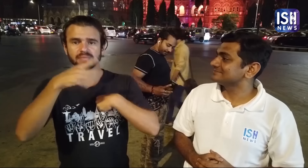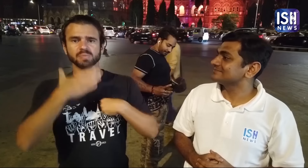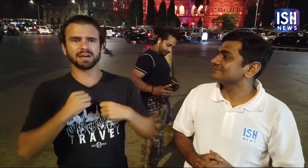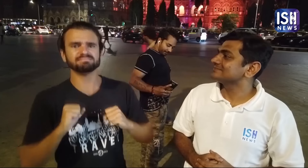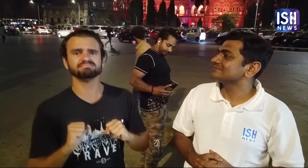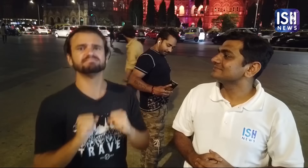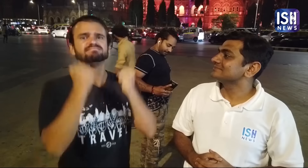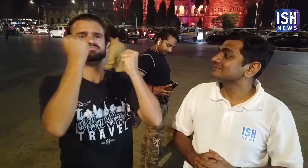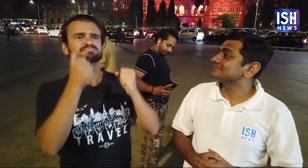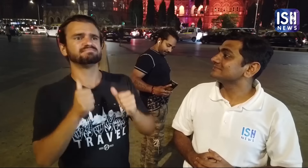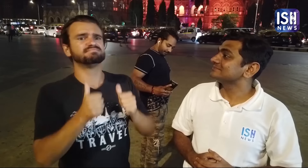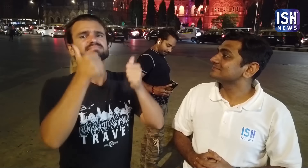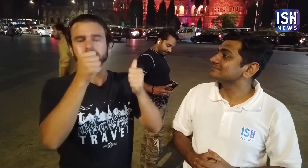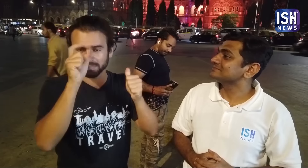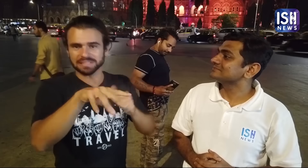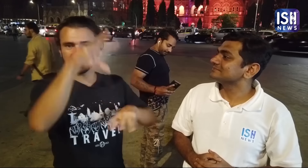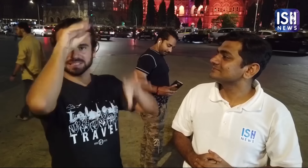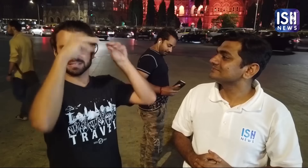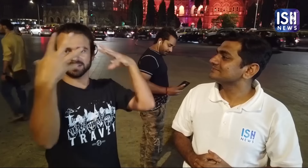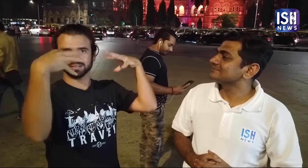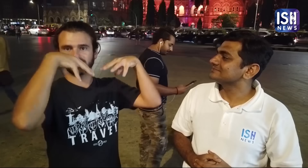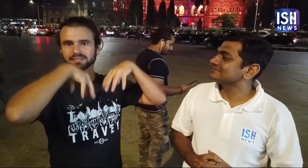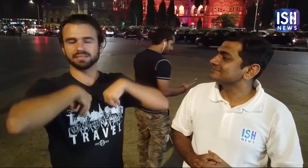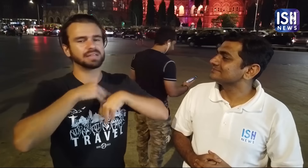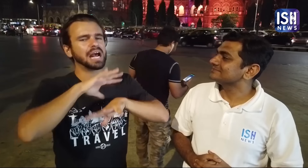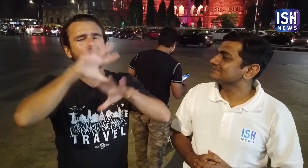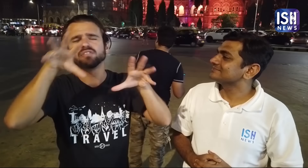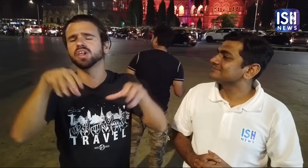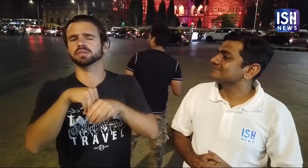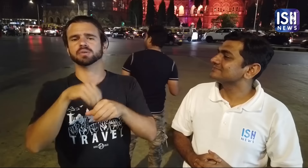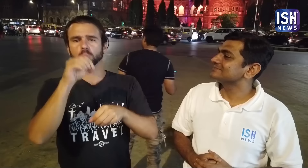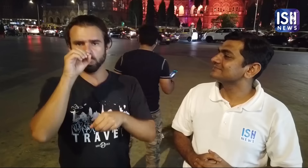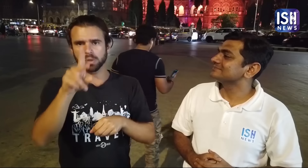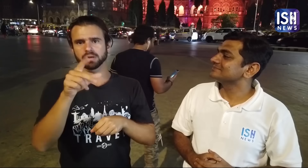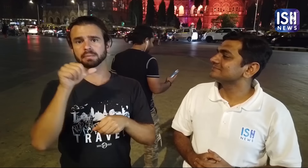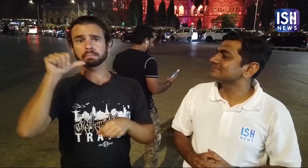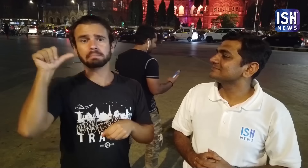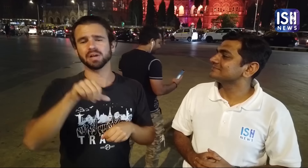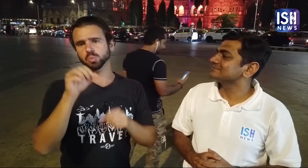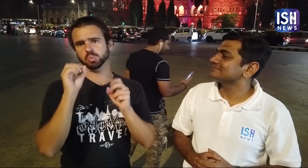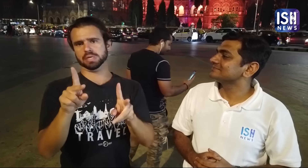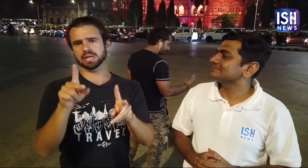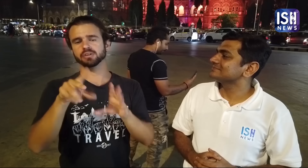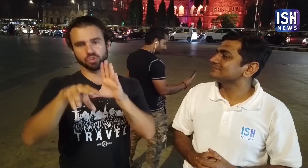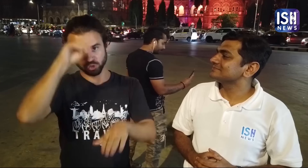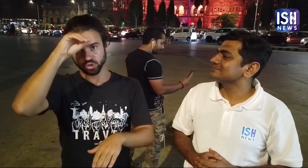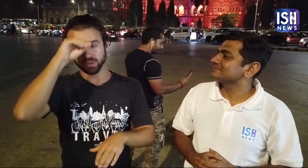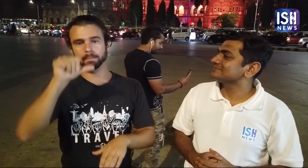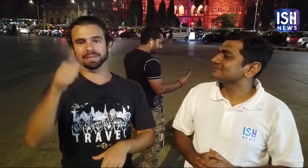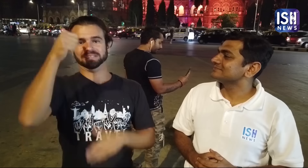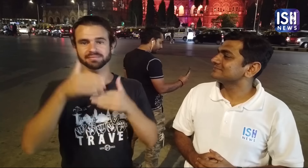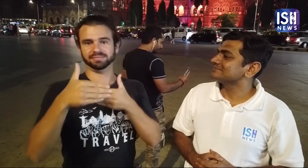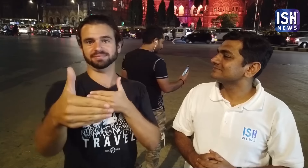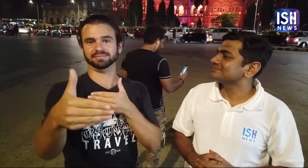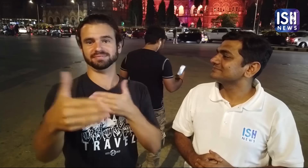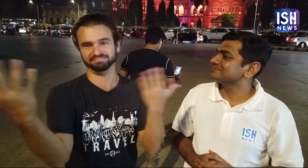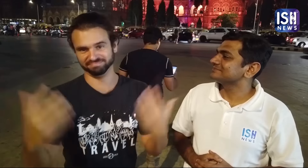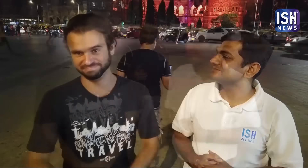If you want perfection, you must learn. Everything is ok. Even bad experiences are okay. Learning is the best.